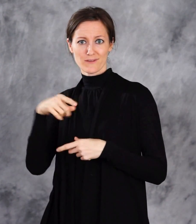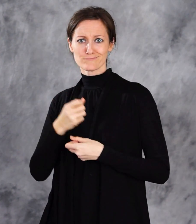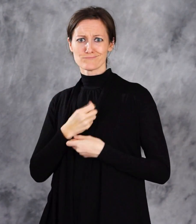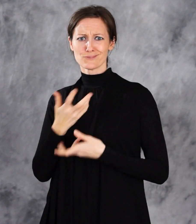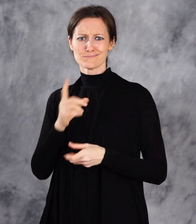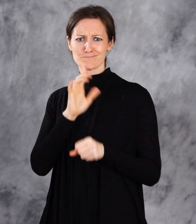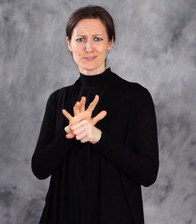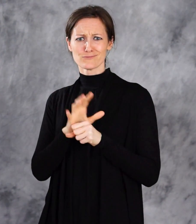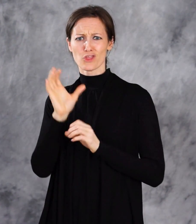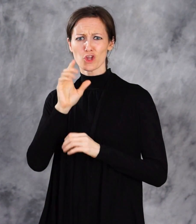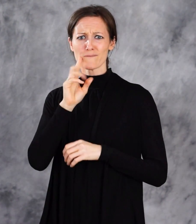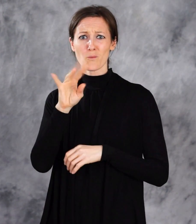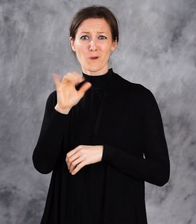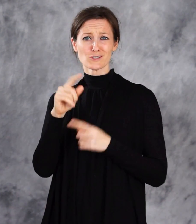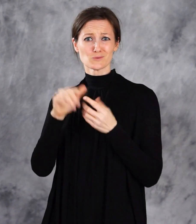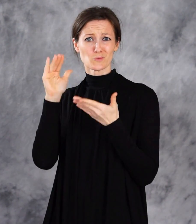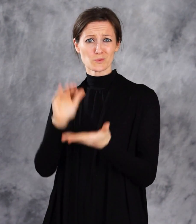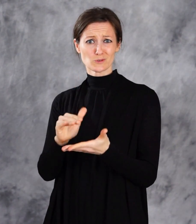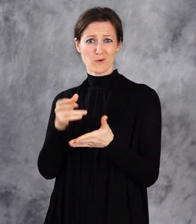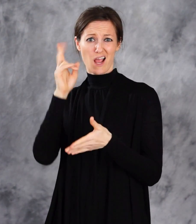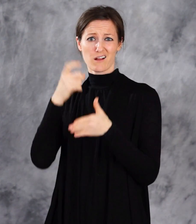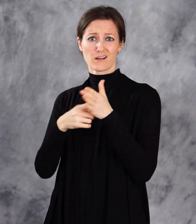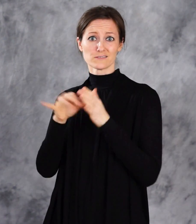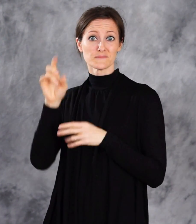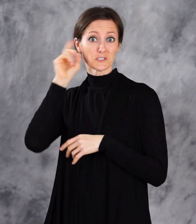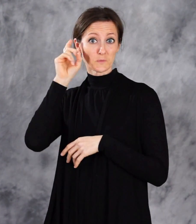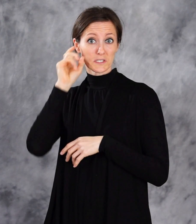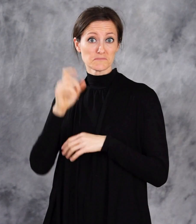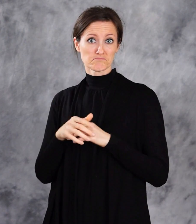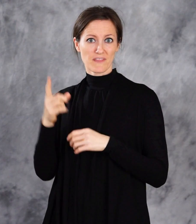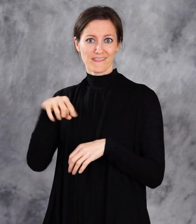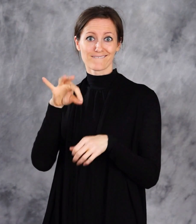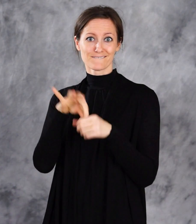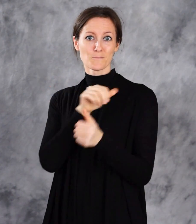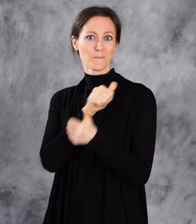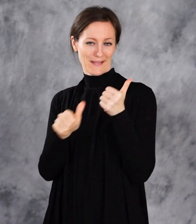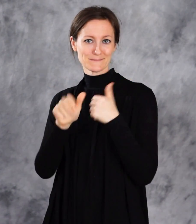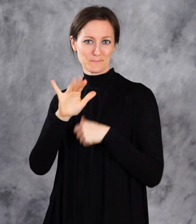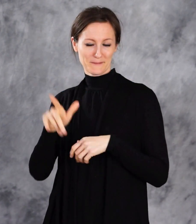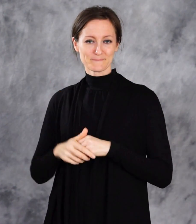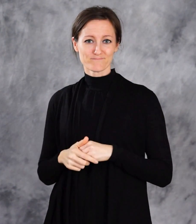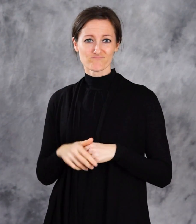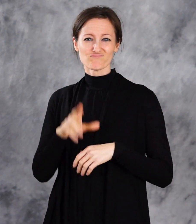They expressed a commitment to look for ways to reduce the high cost of hearing aids. They voted for the bill unanimously.